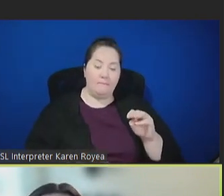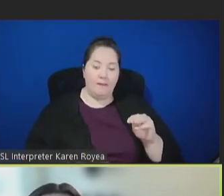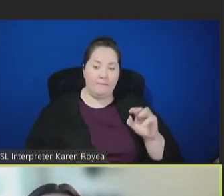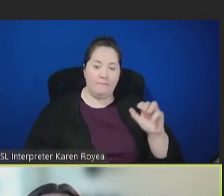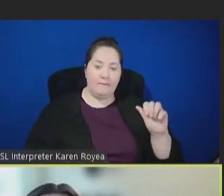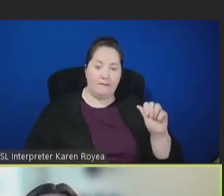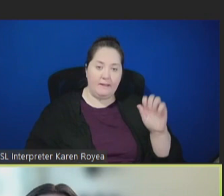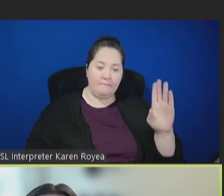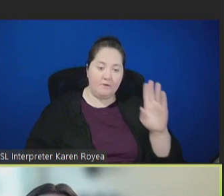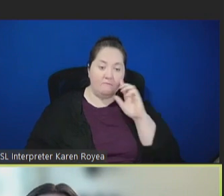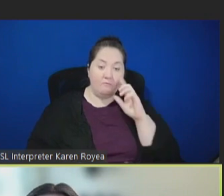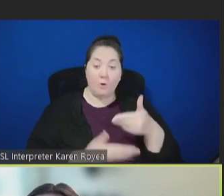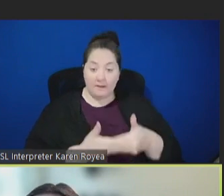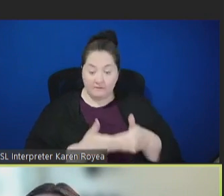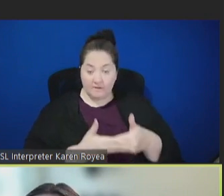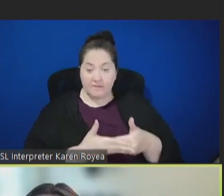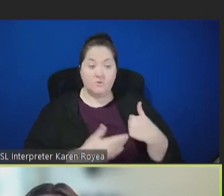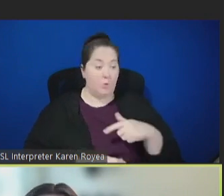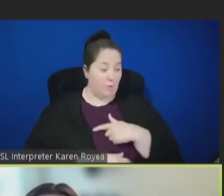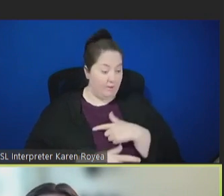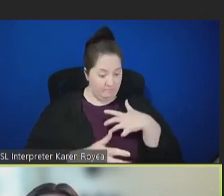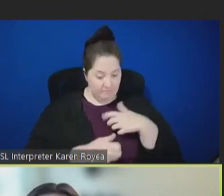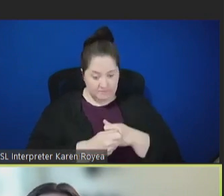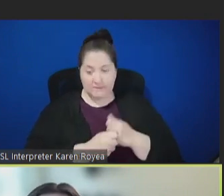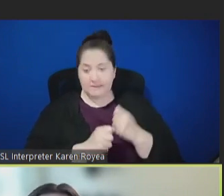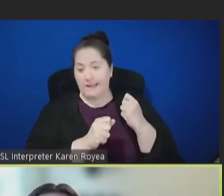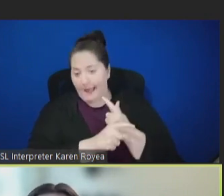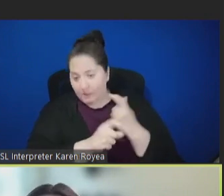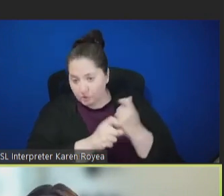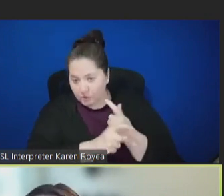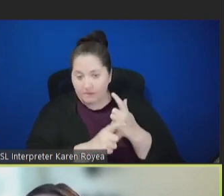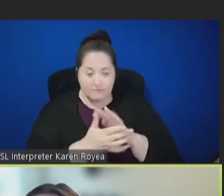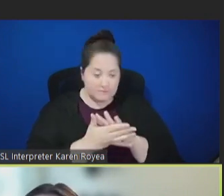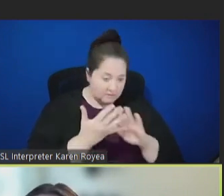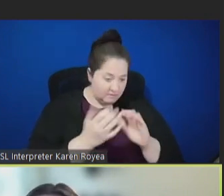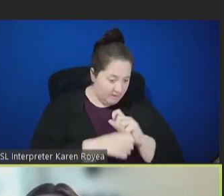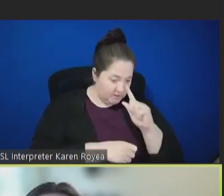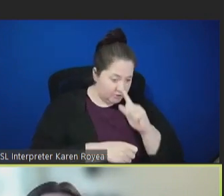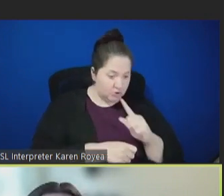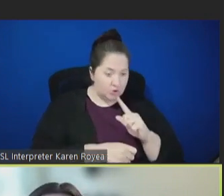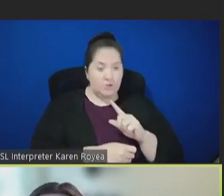IAS have been busy updating algorithms to ensure accurate data capture and forecasting